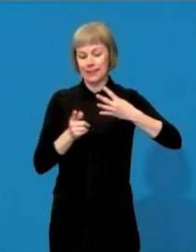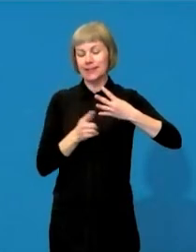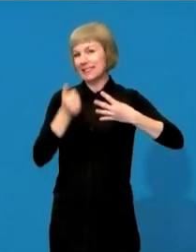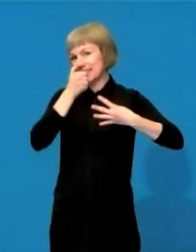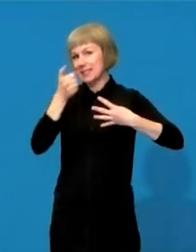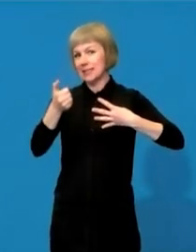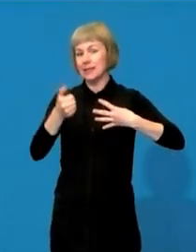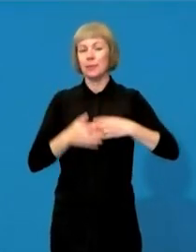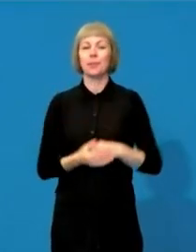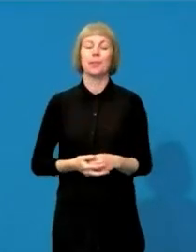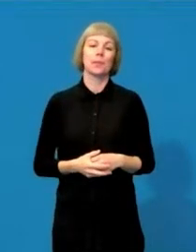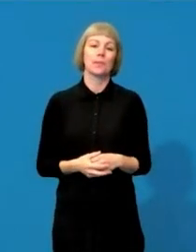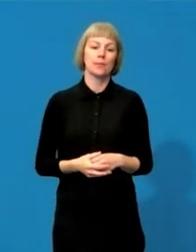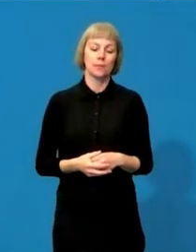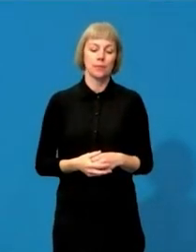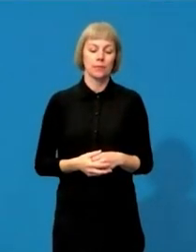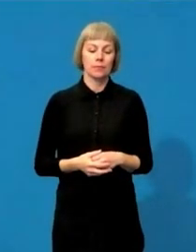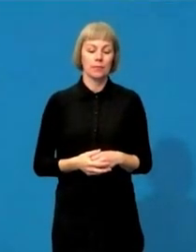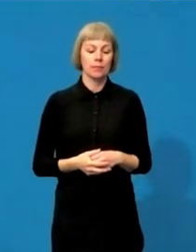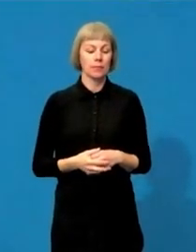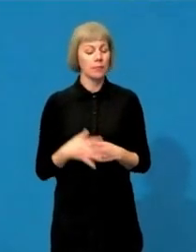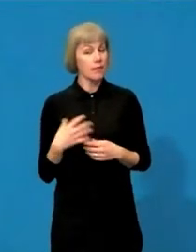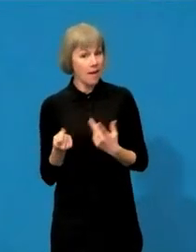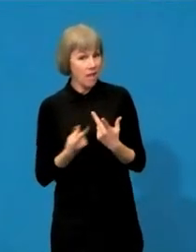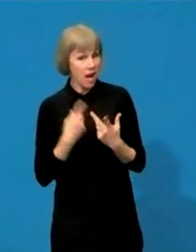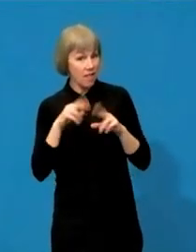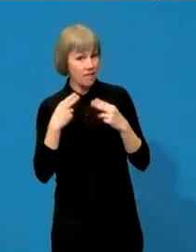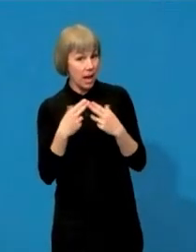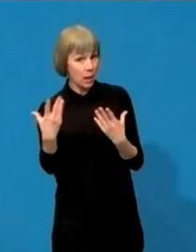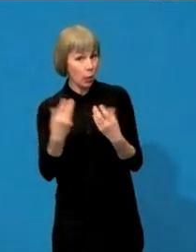And you've also got other family that are living with you as well?